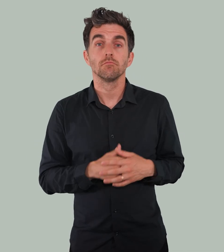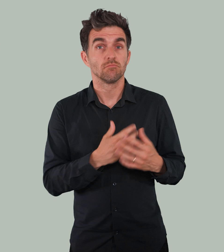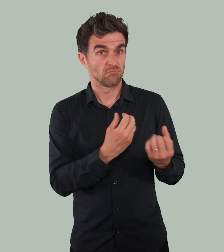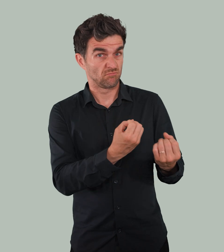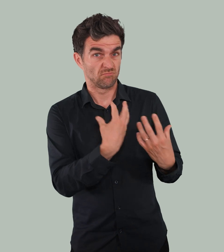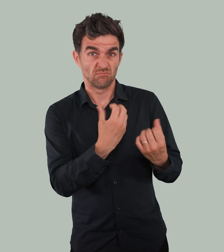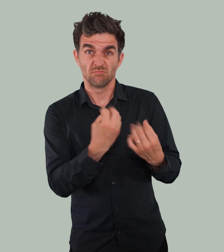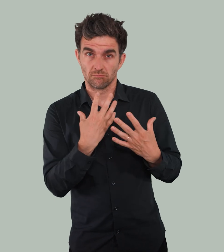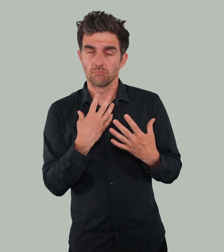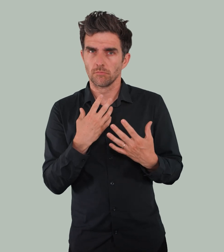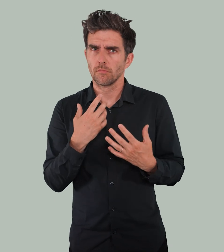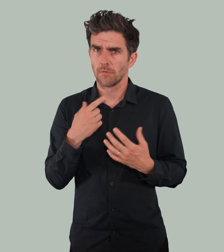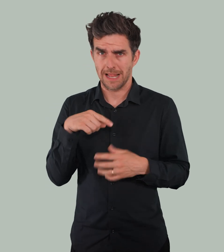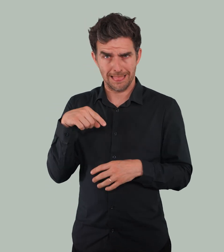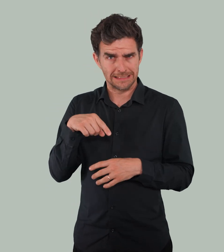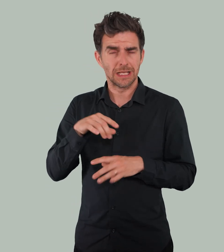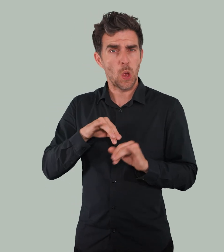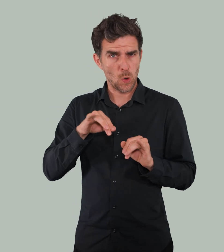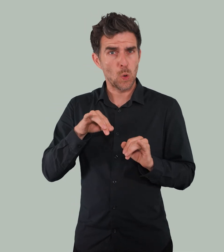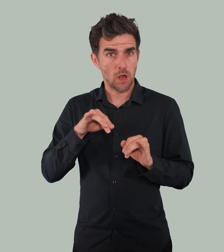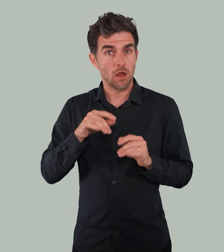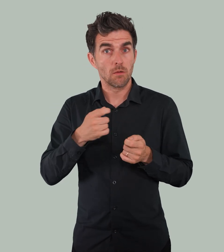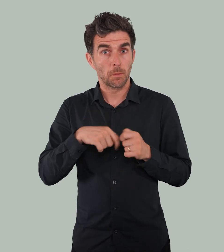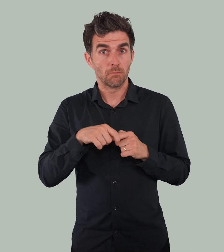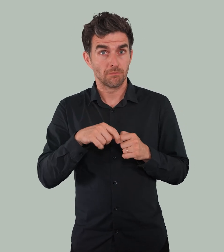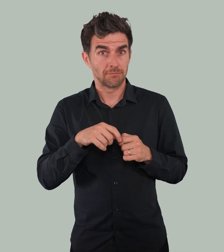Respondents say that these impacts can affect